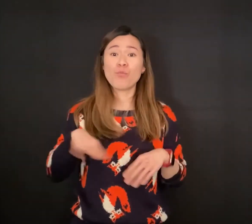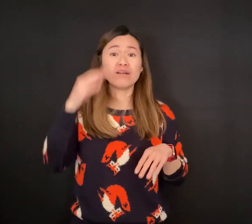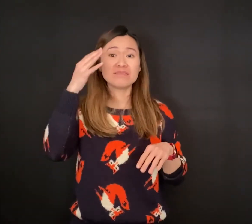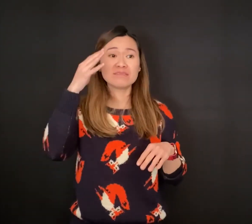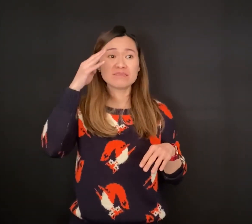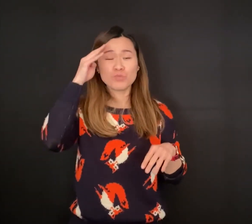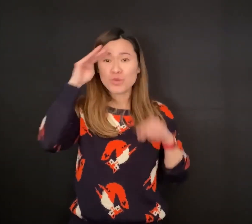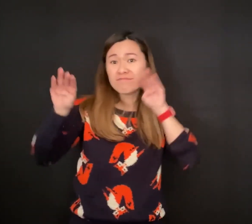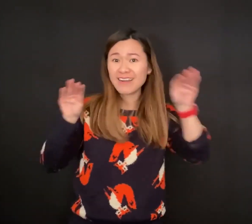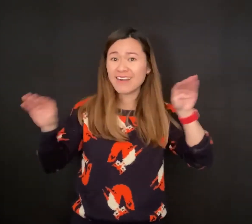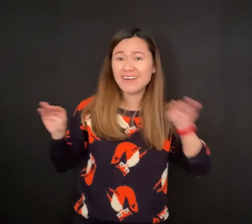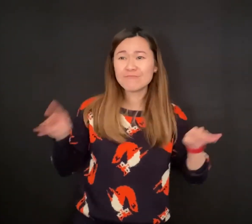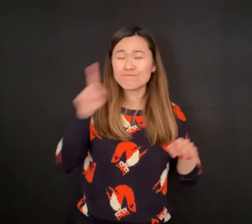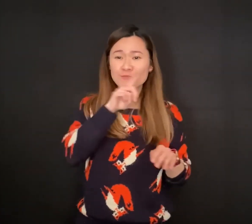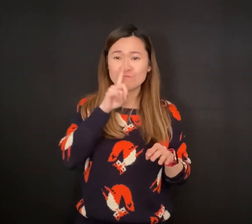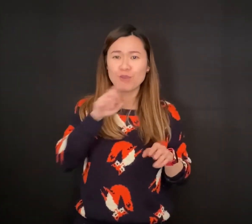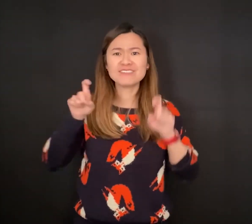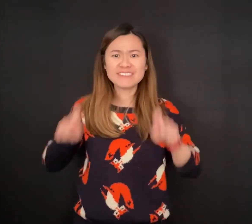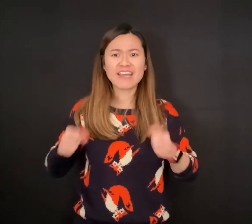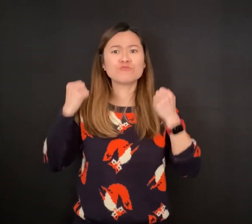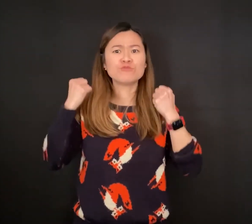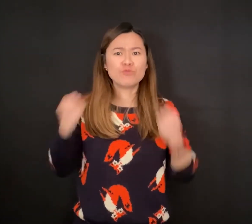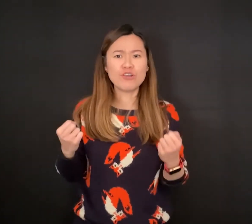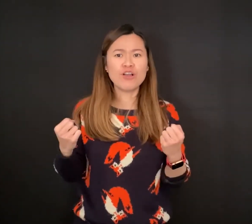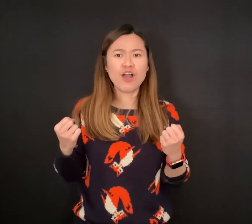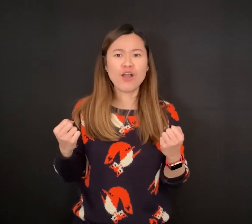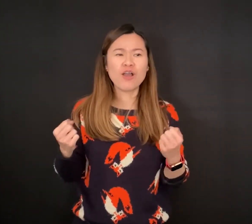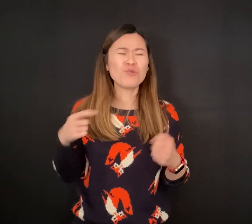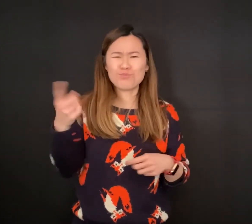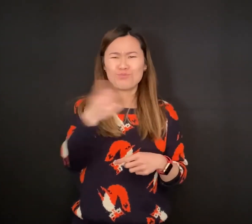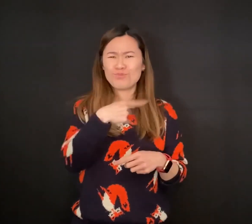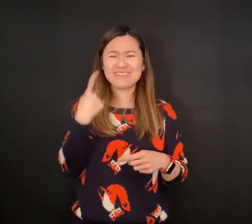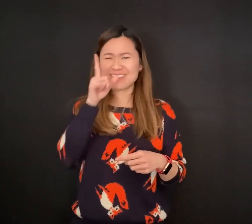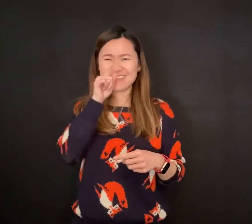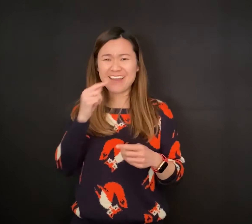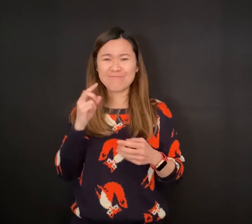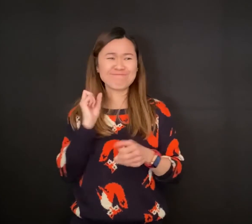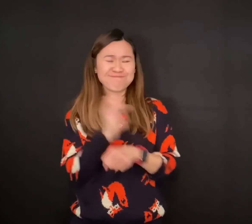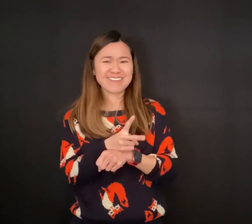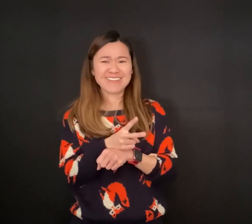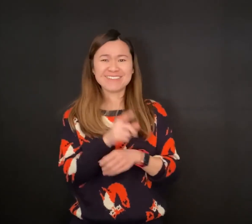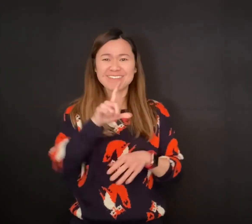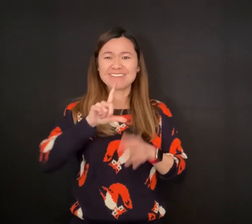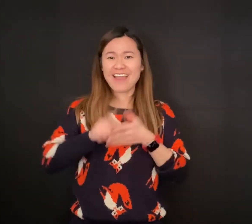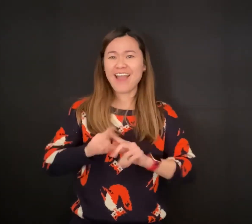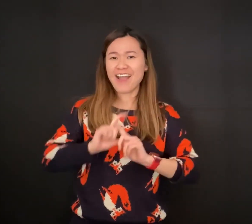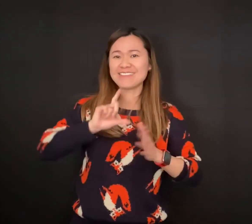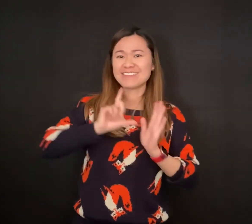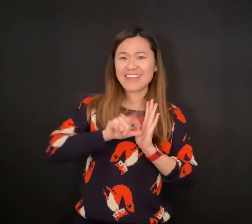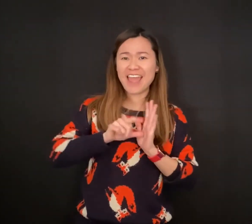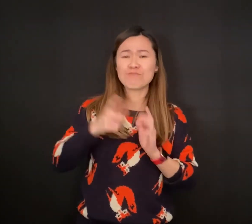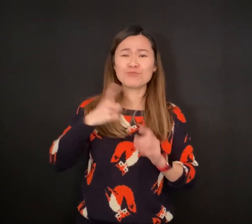so I want to remind everyone to stay strong. You know, we can beat this difficult time